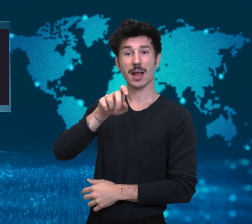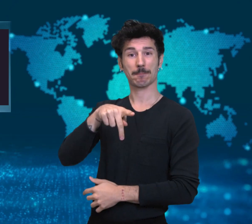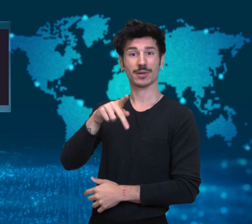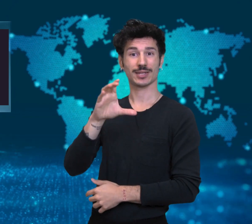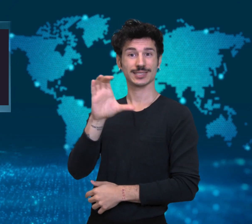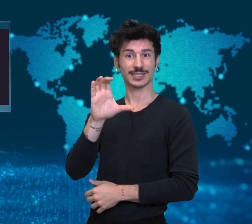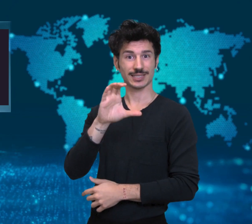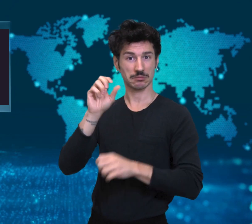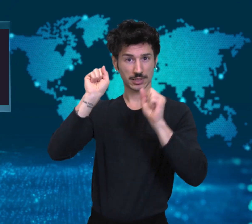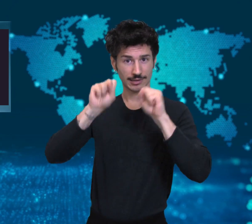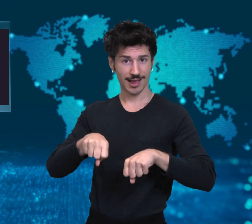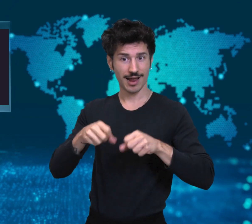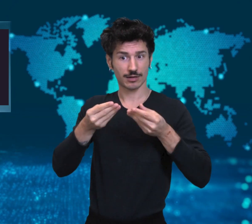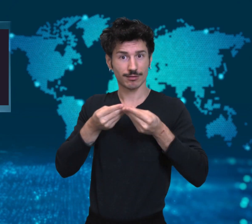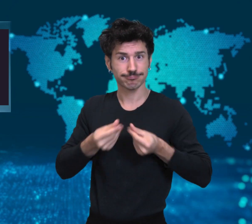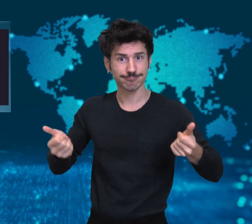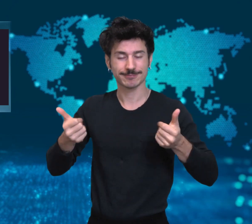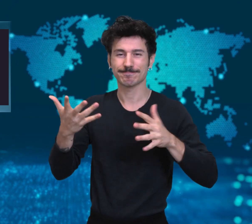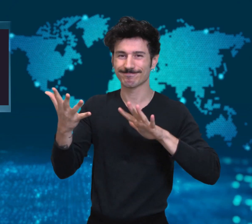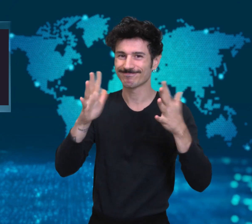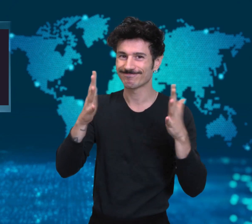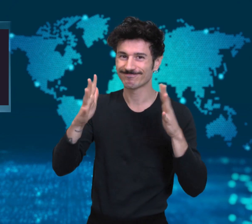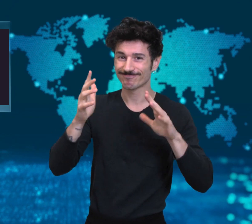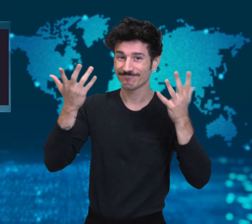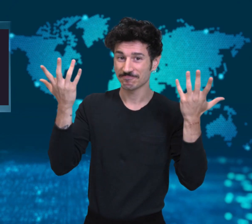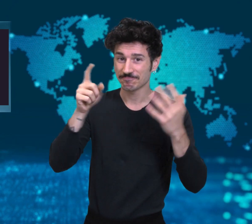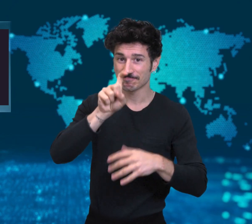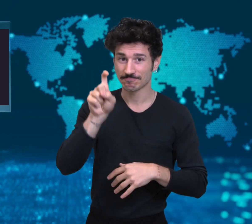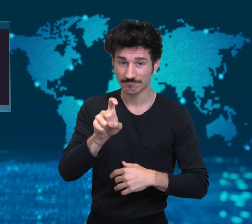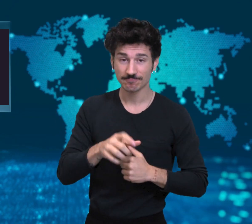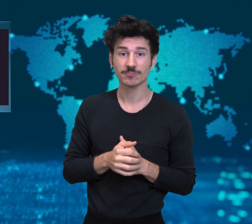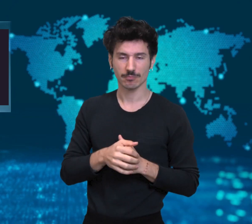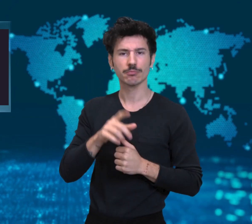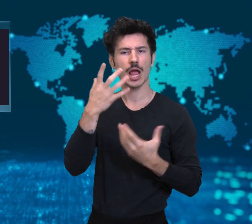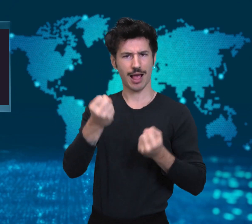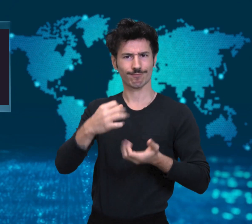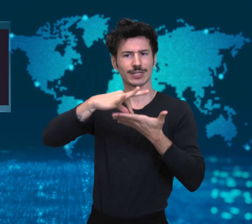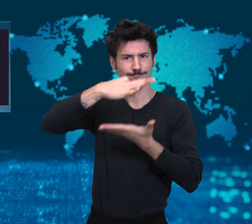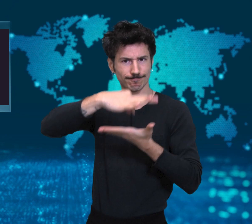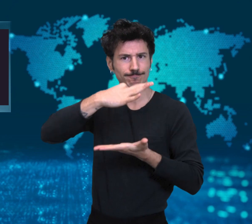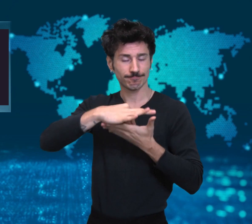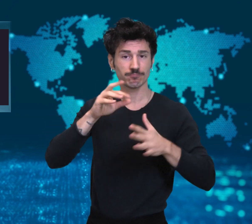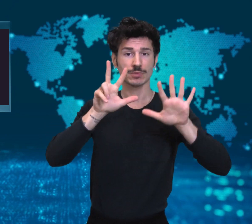Treatment requires 8 to 12 weeks of drug treatments,